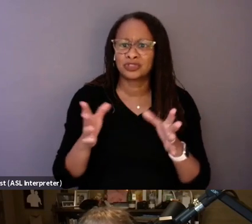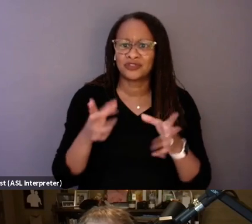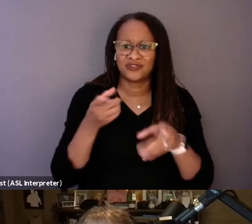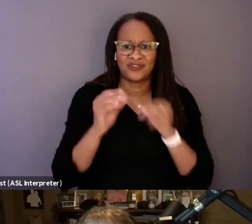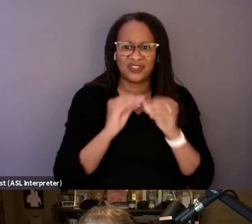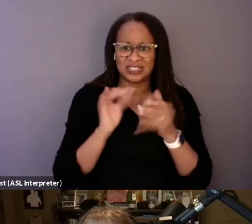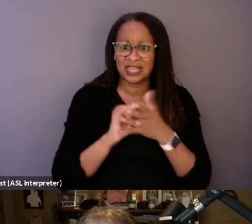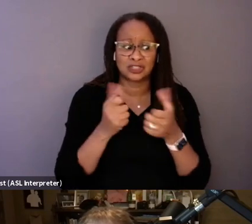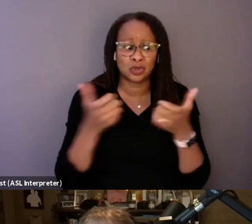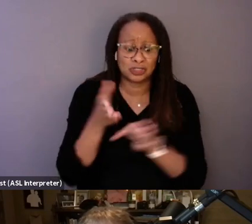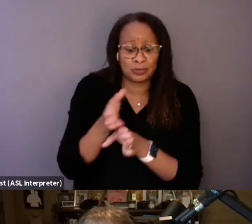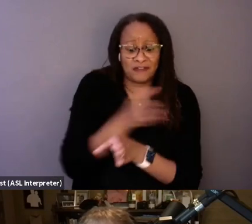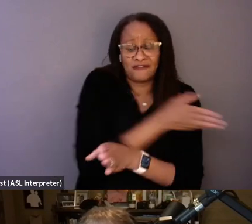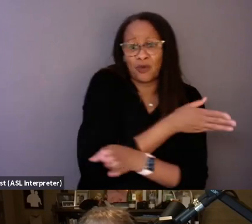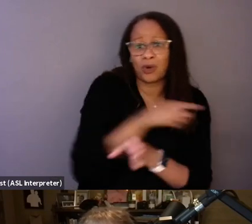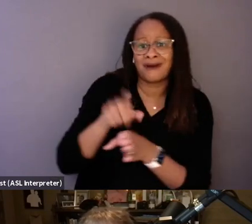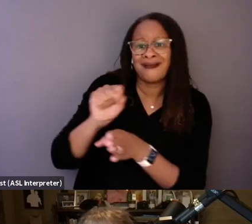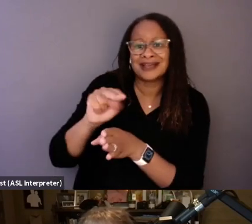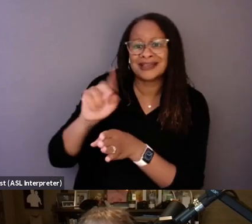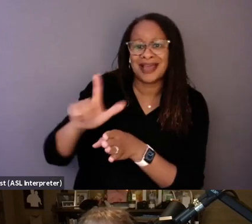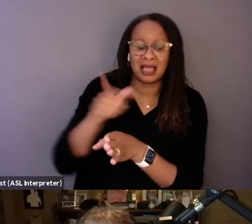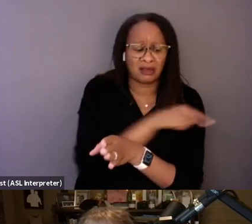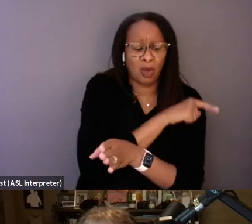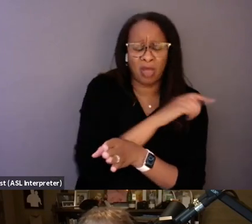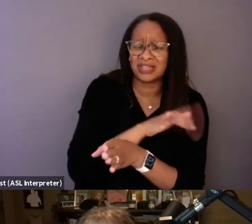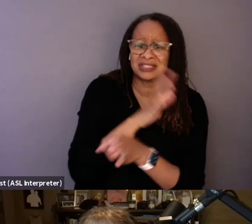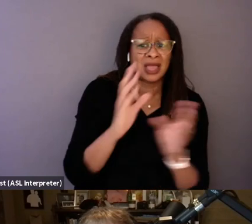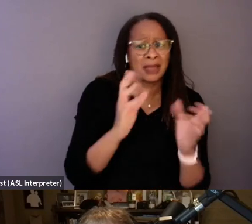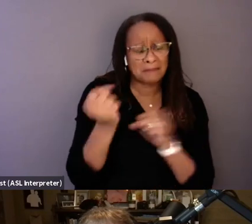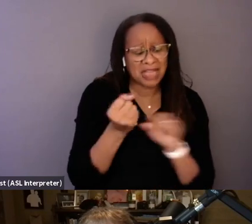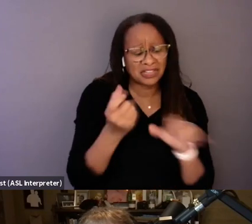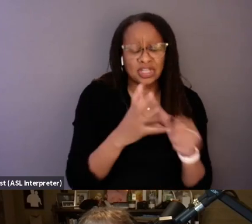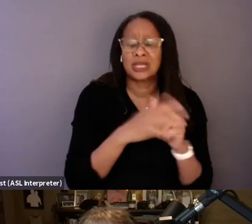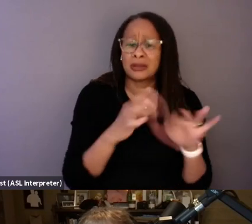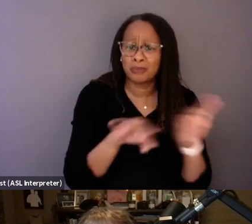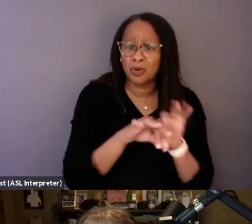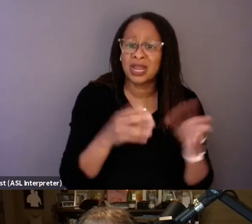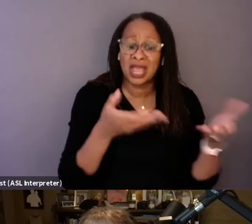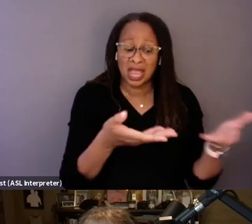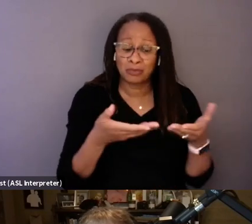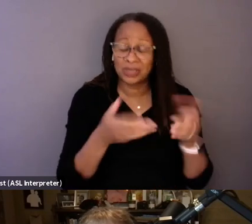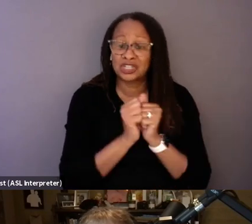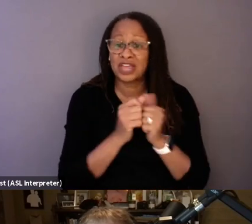that is also equally as magical and so important. And as RJ mentioned bringing together this community of artists, right?